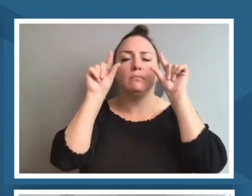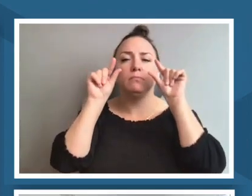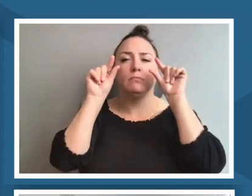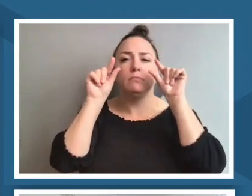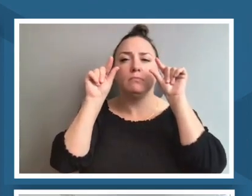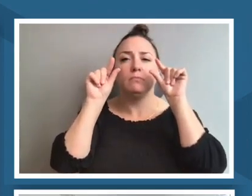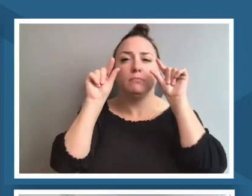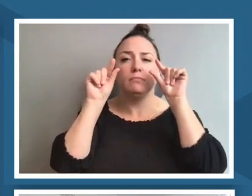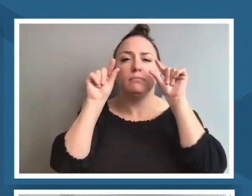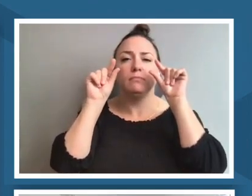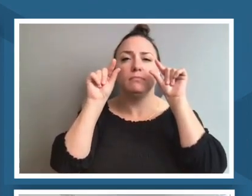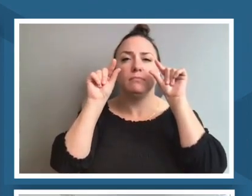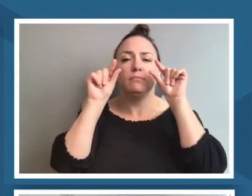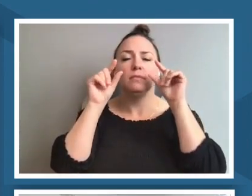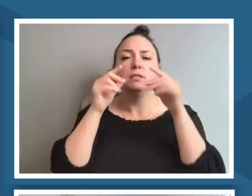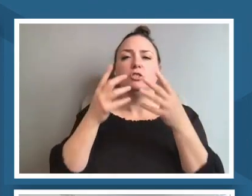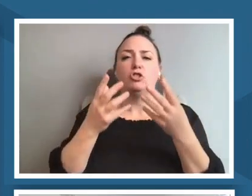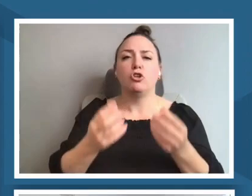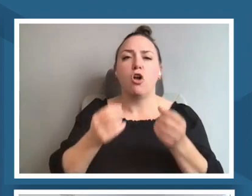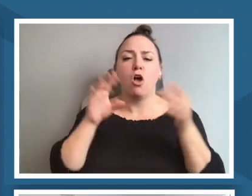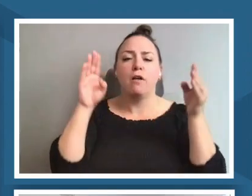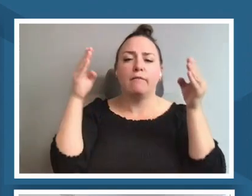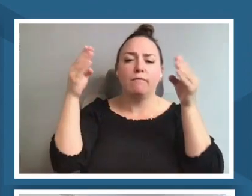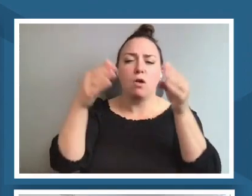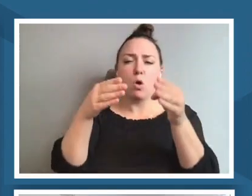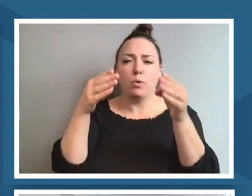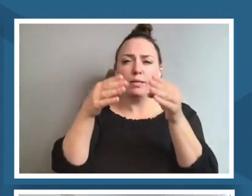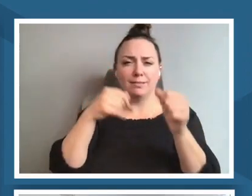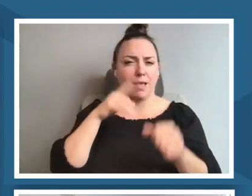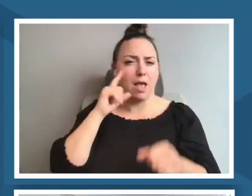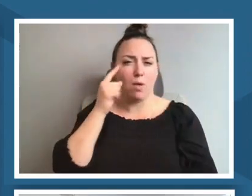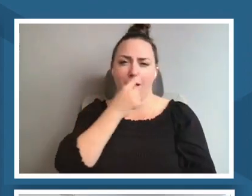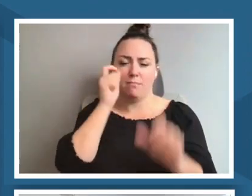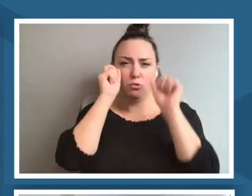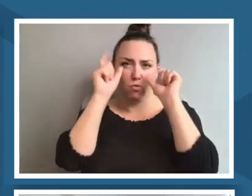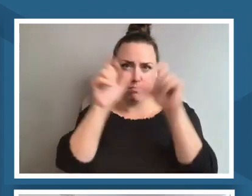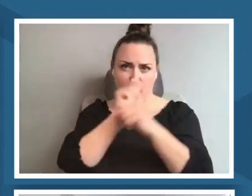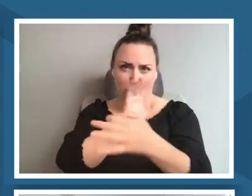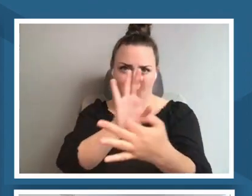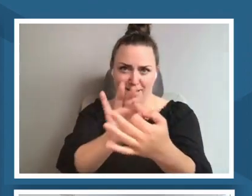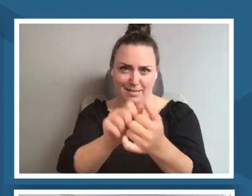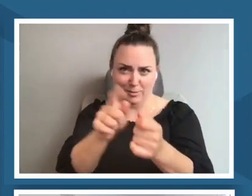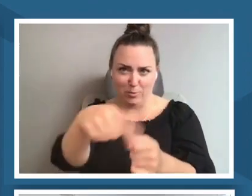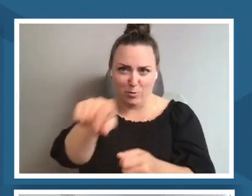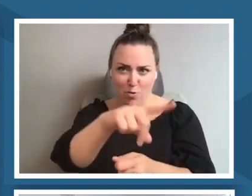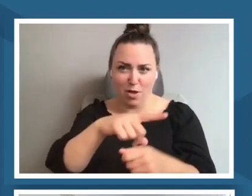i'm going to keep my eyes open so i know that i'm connected to you all